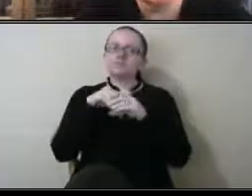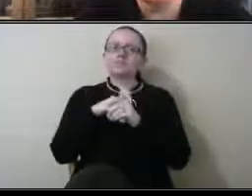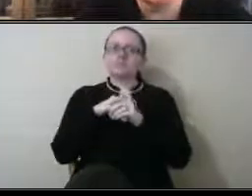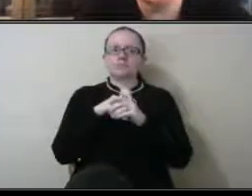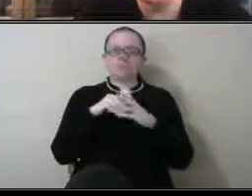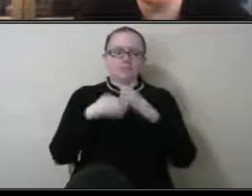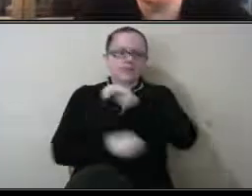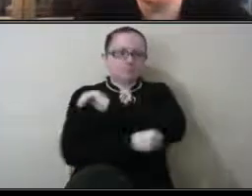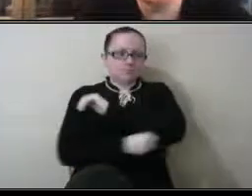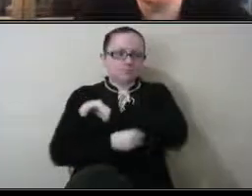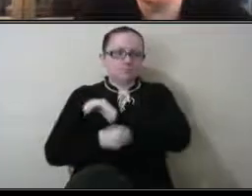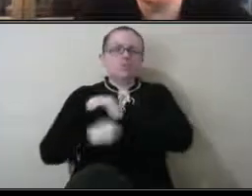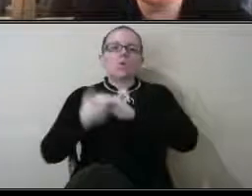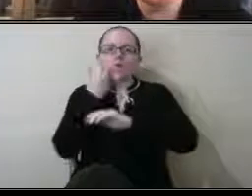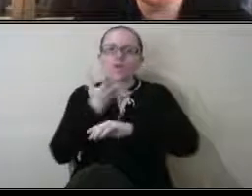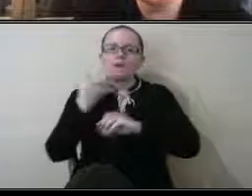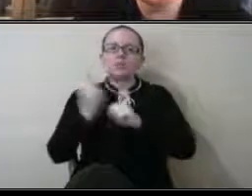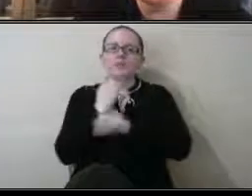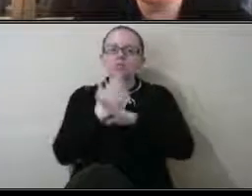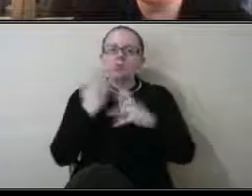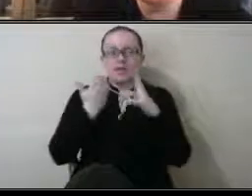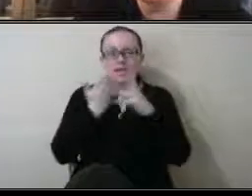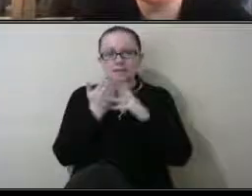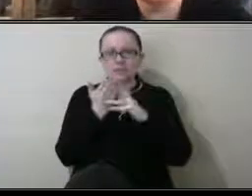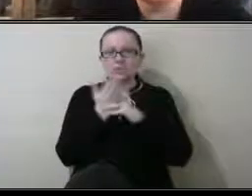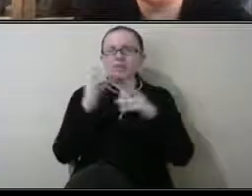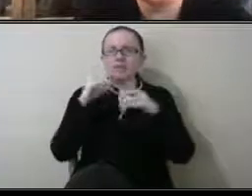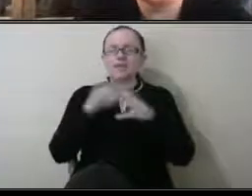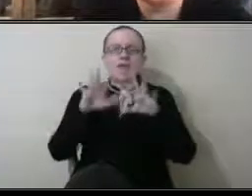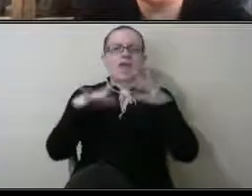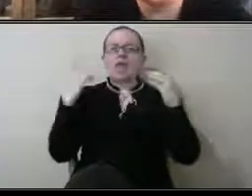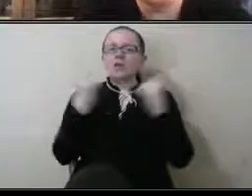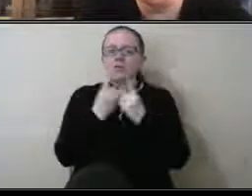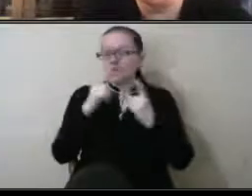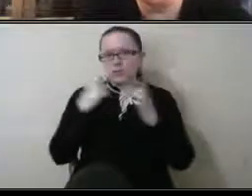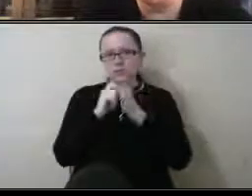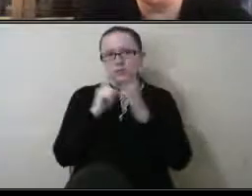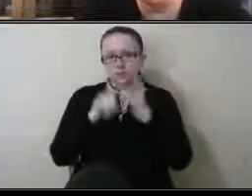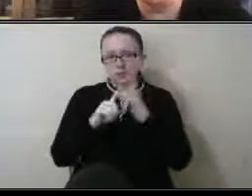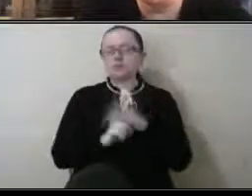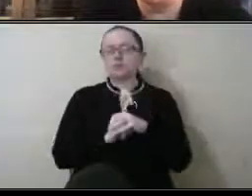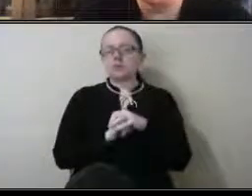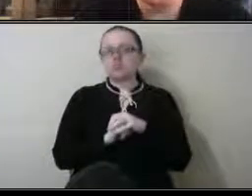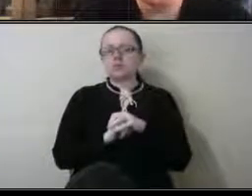always thinking about accessibility in everything we do and um having someone with lived experience